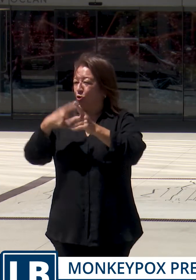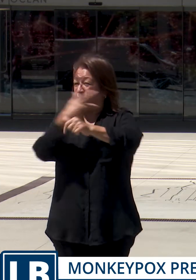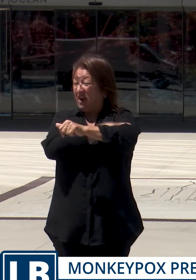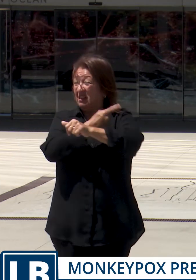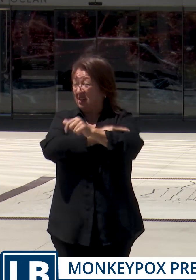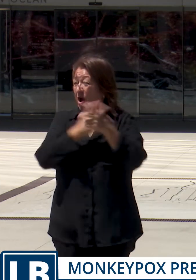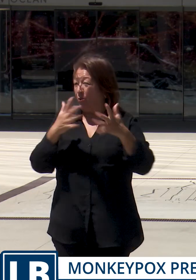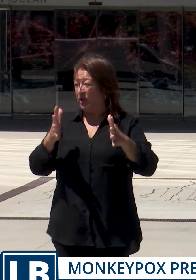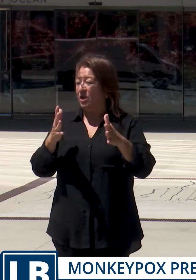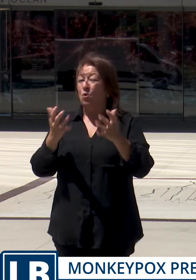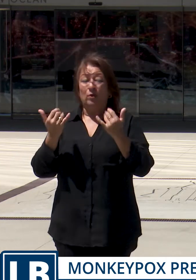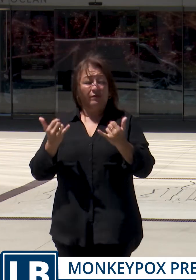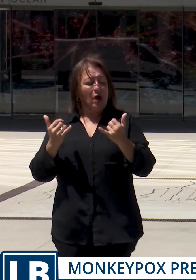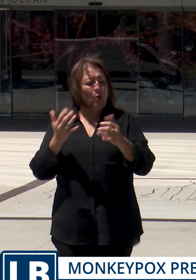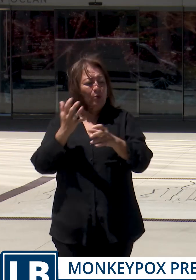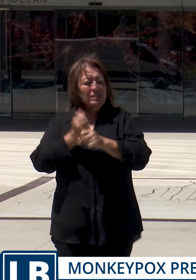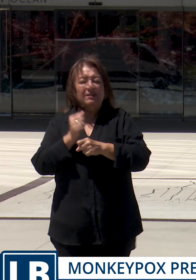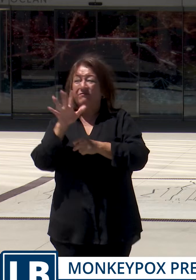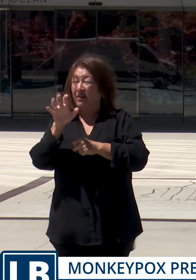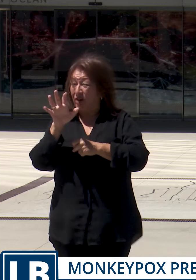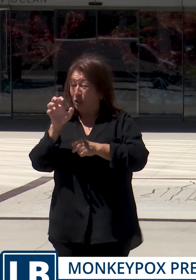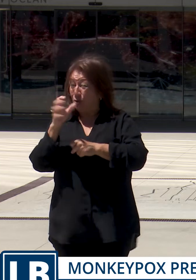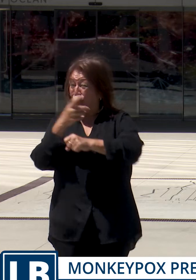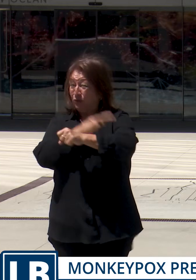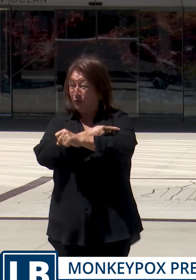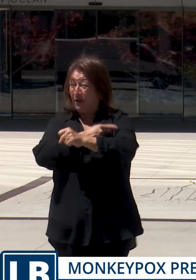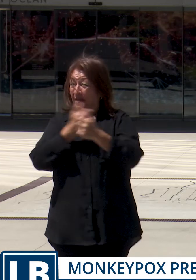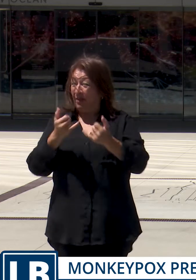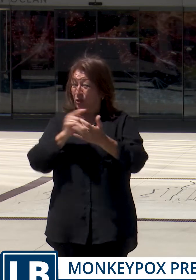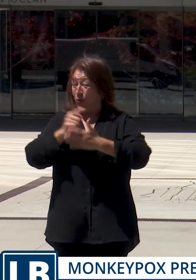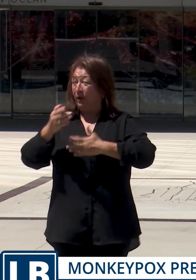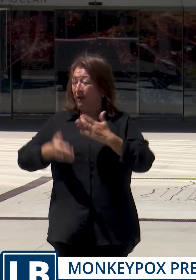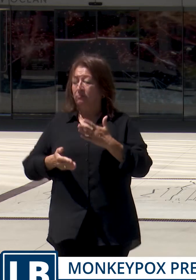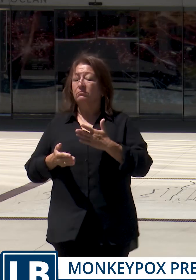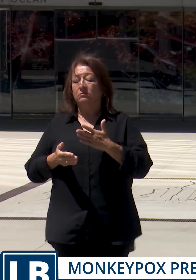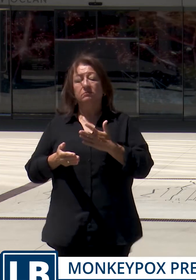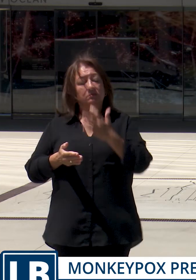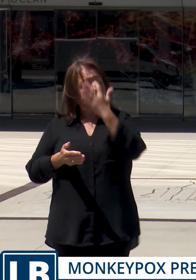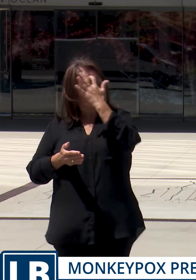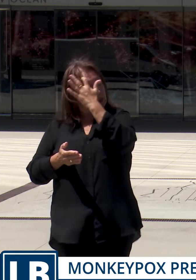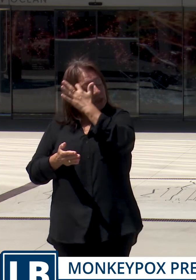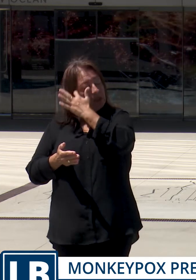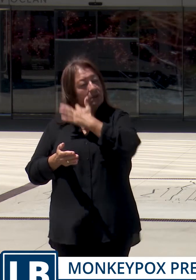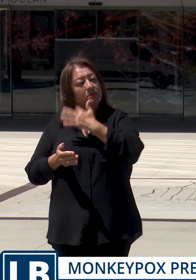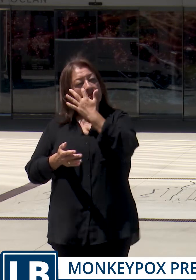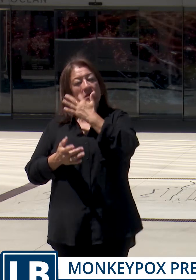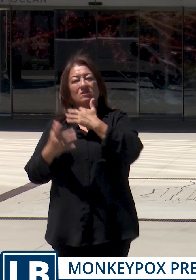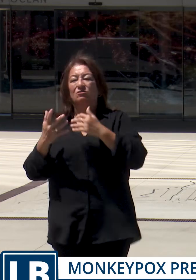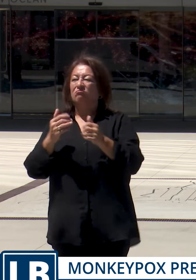we have currently we received 500 doses over the weekend so that's an update so we had 400